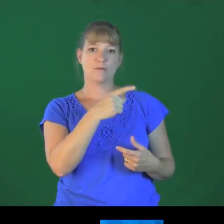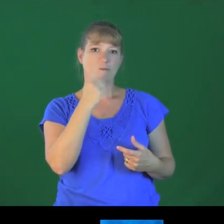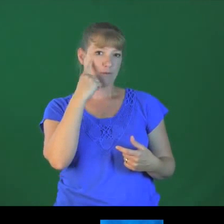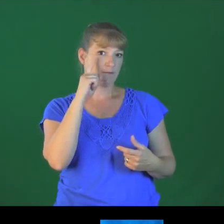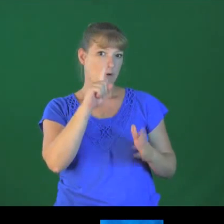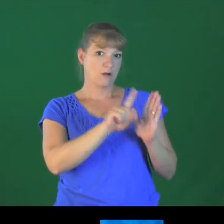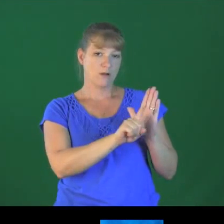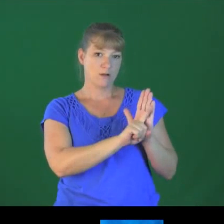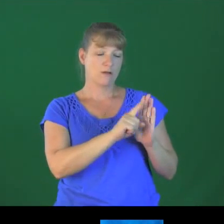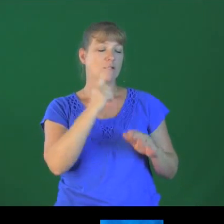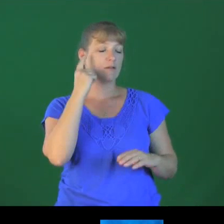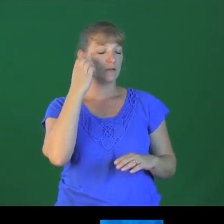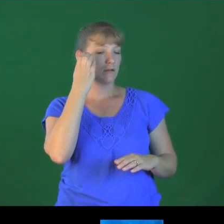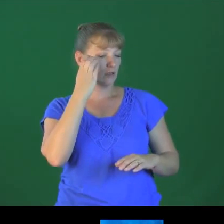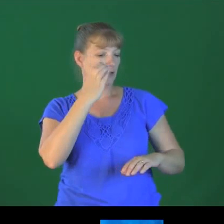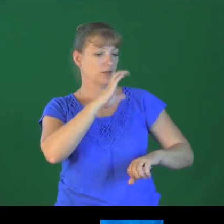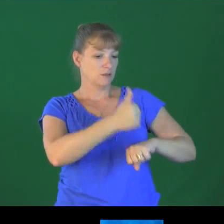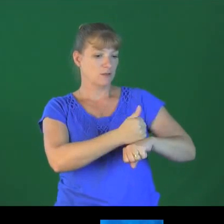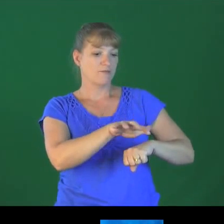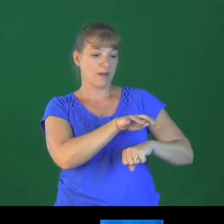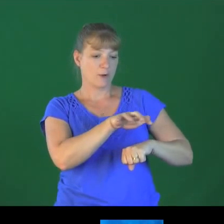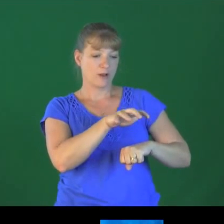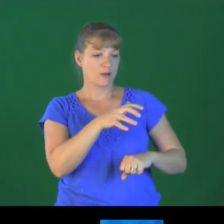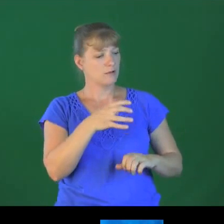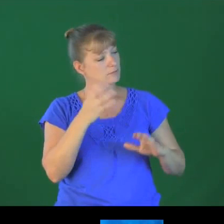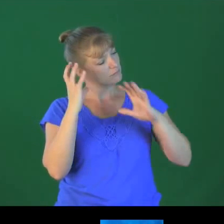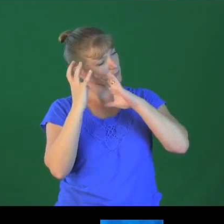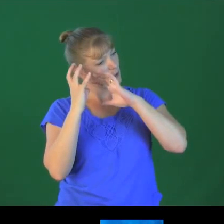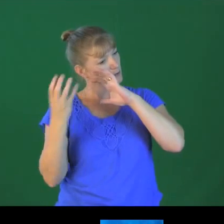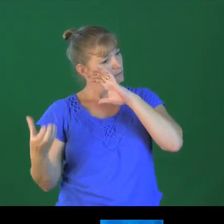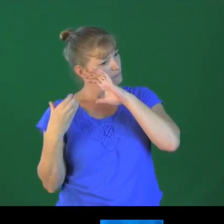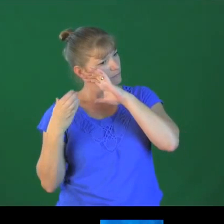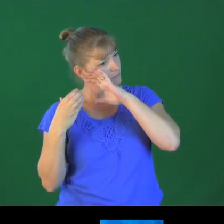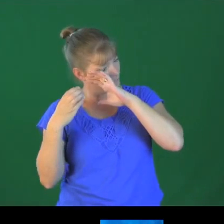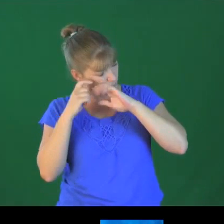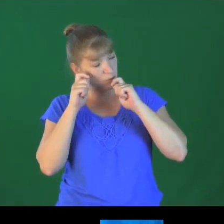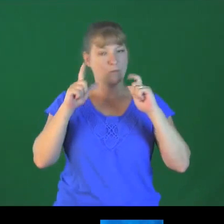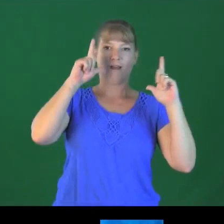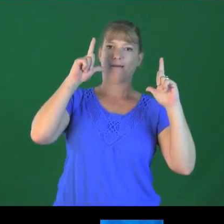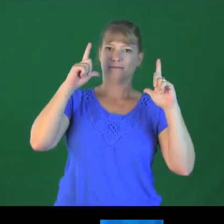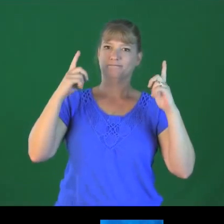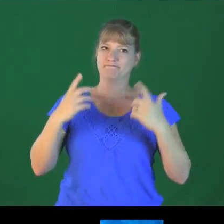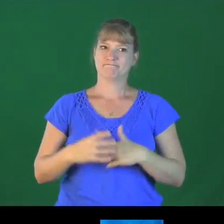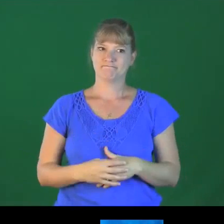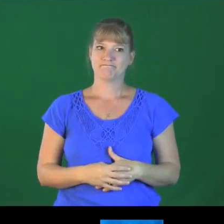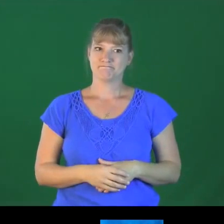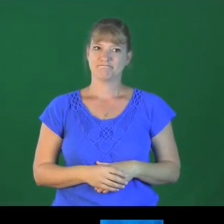She puts it on vibrate, so it vibrates under her pillow, when she needs to wake up.